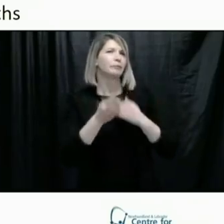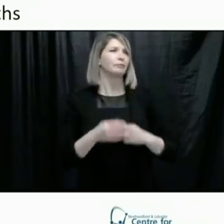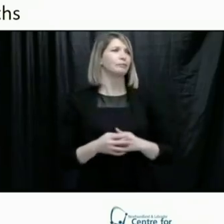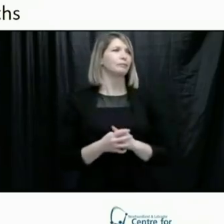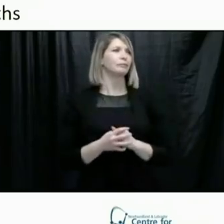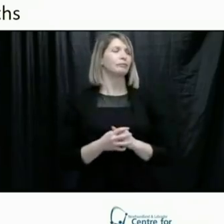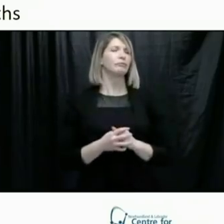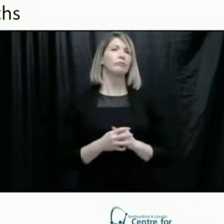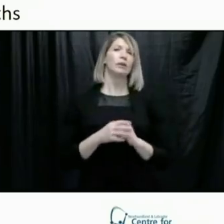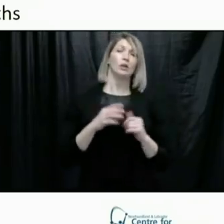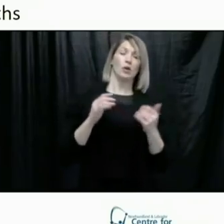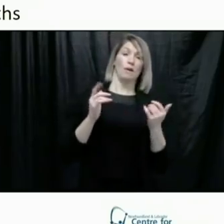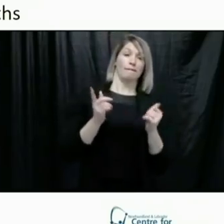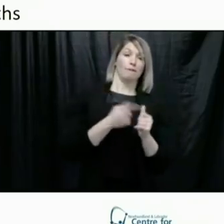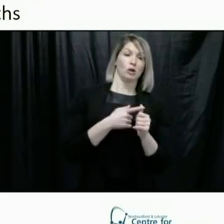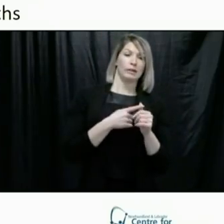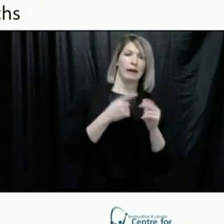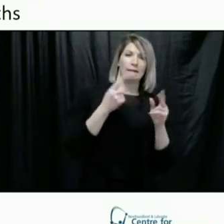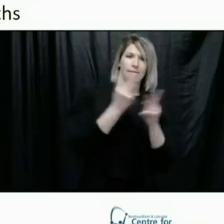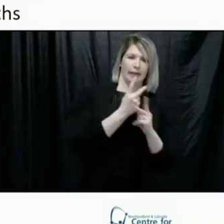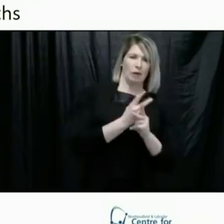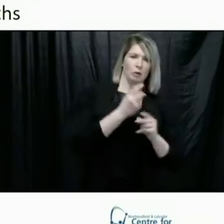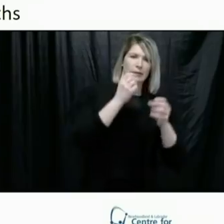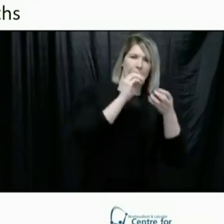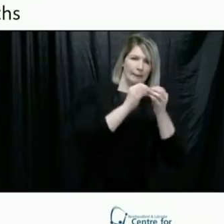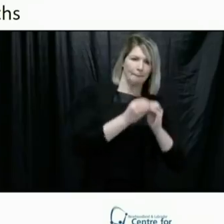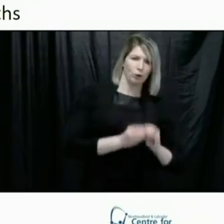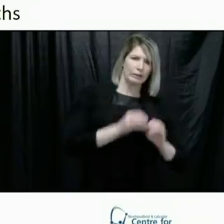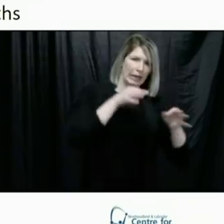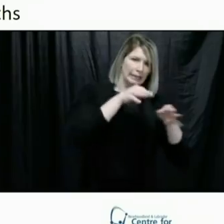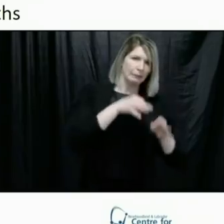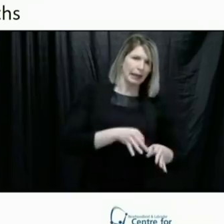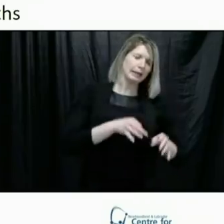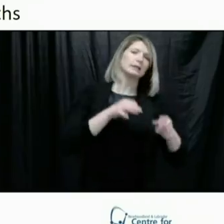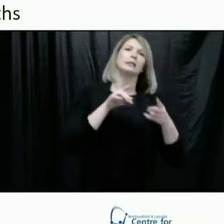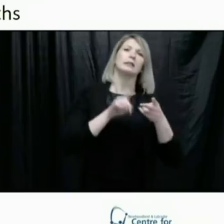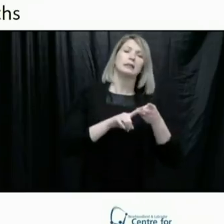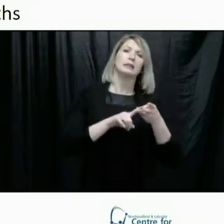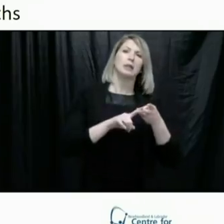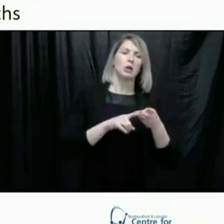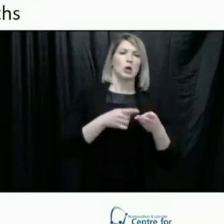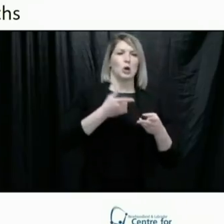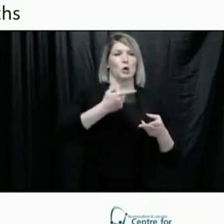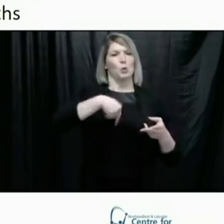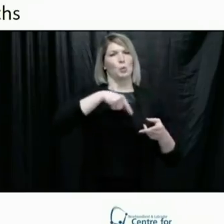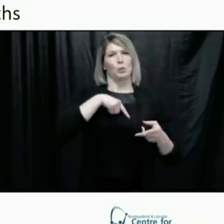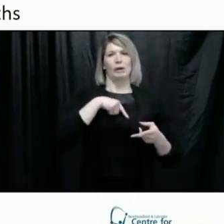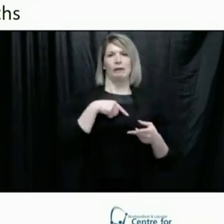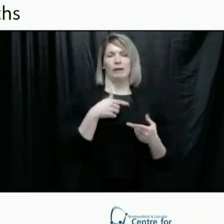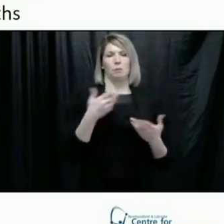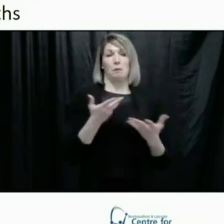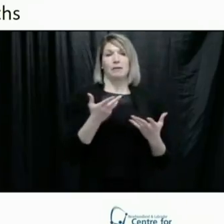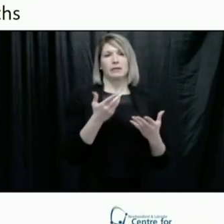IT'S A REAL PRAGMATIC ONE. LET'S GET THE DATA TO DRIVE THE MODEL AND THINK THIS IS A WORK